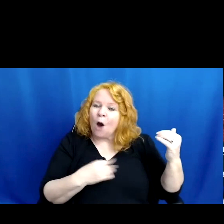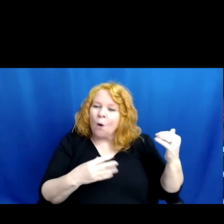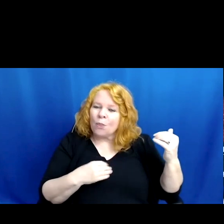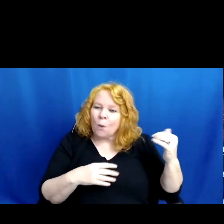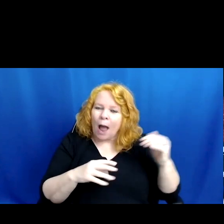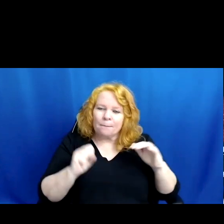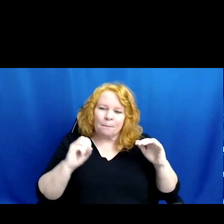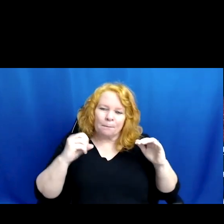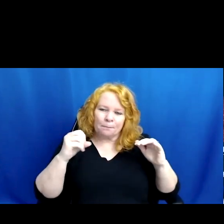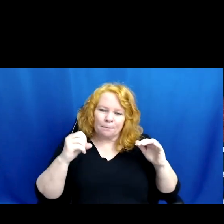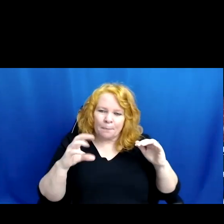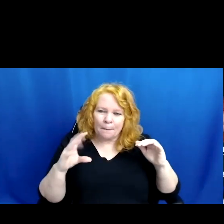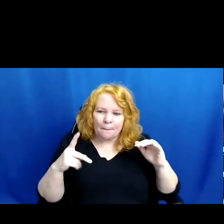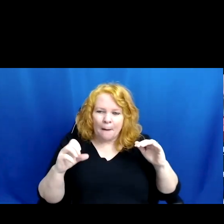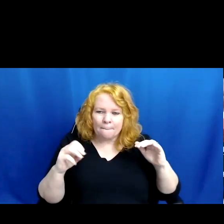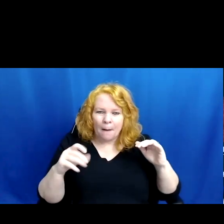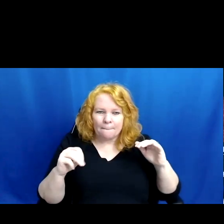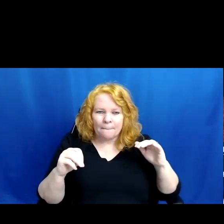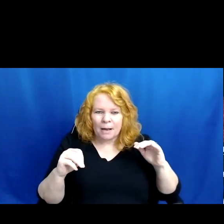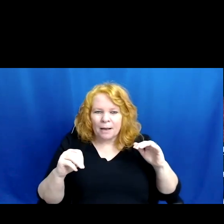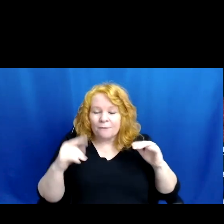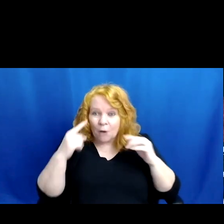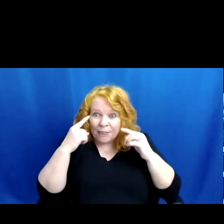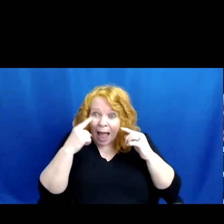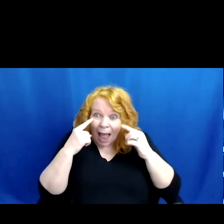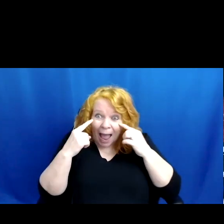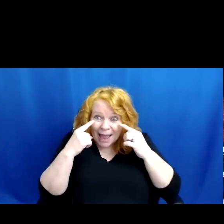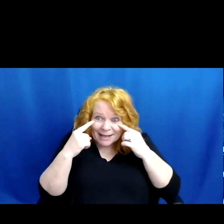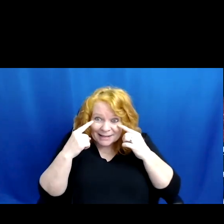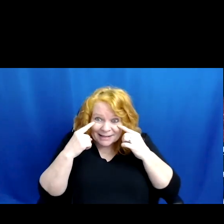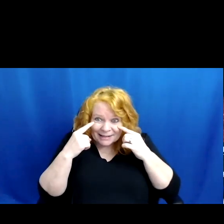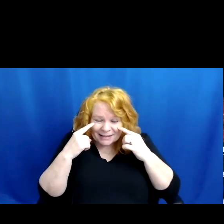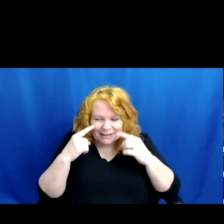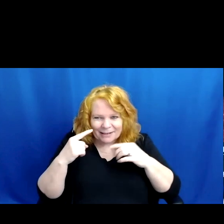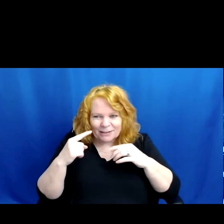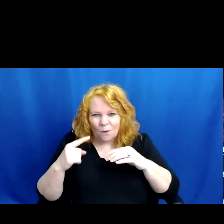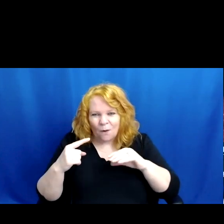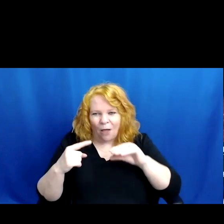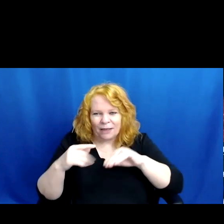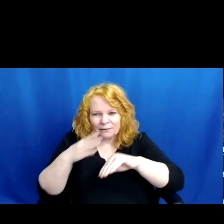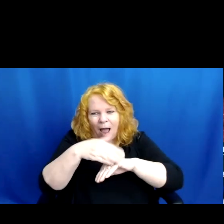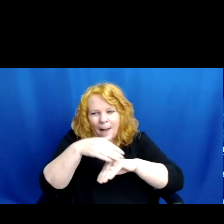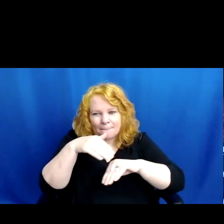He’s got little pom pommy eyes on the top of his face there and sticking on the top